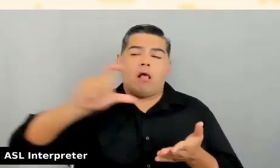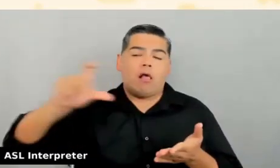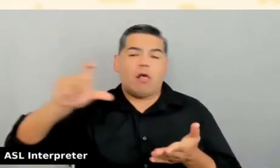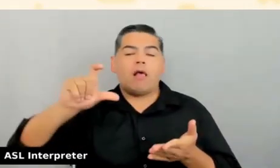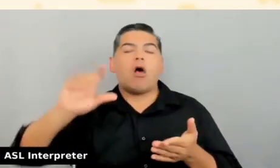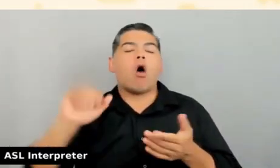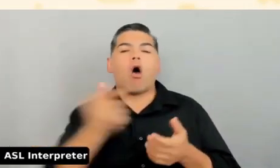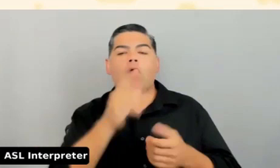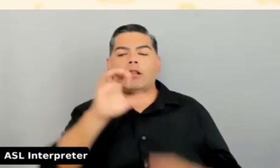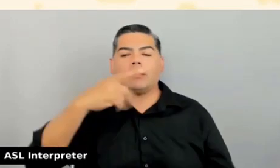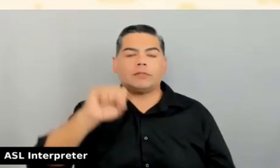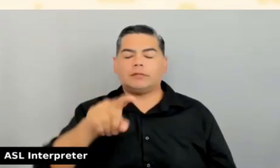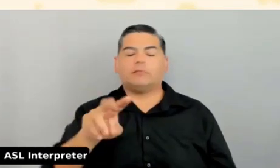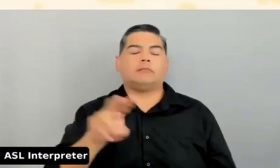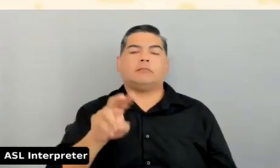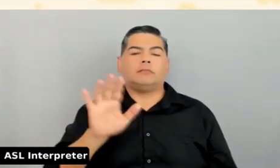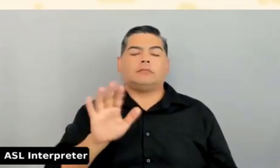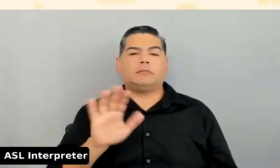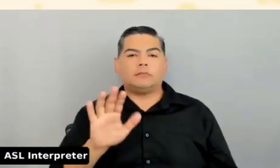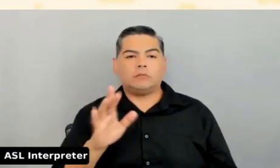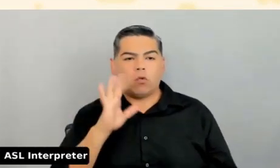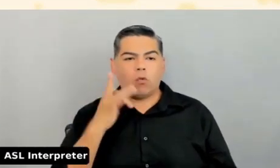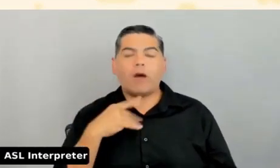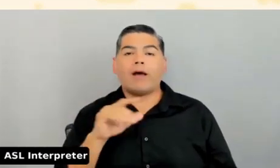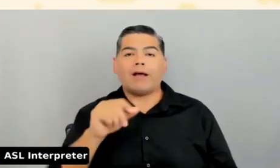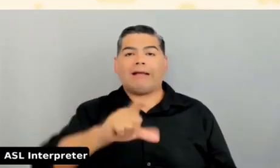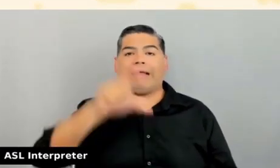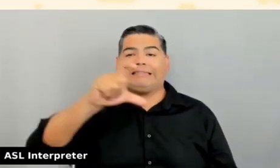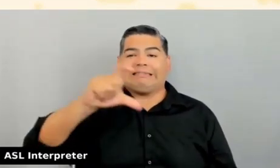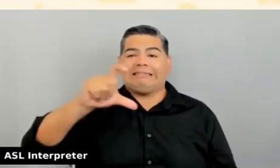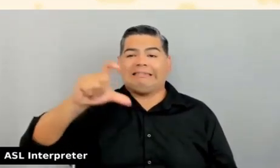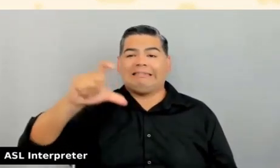And that was not desirable because all caps should only be used for acronyms.